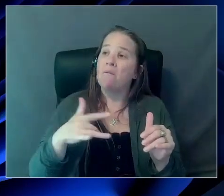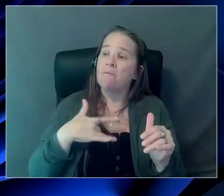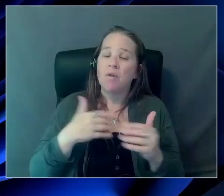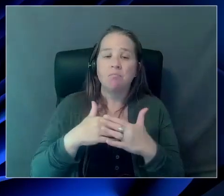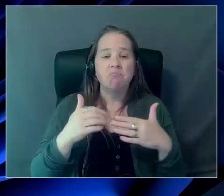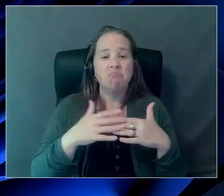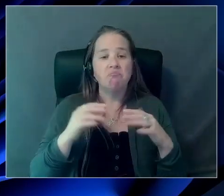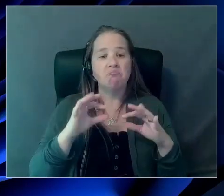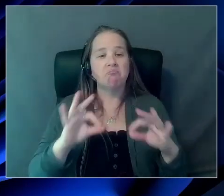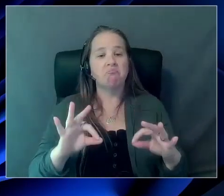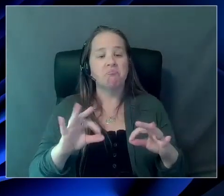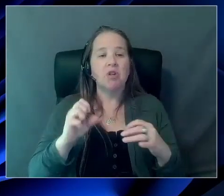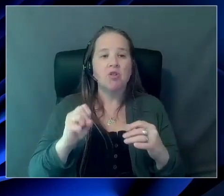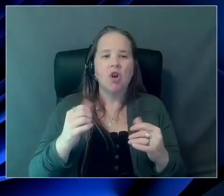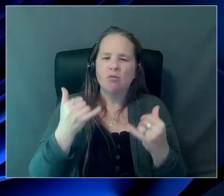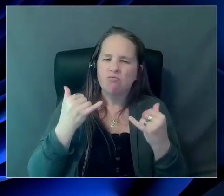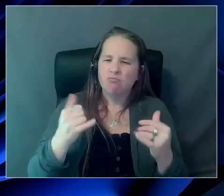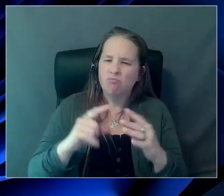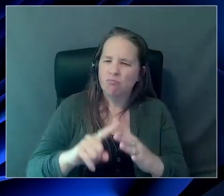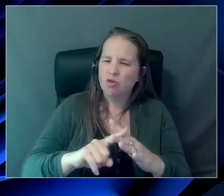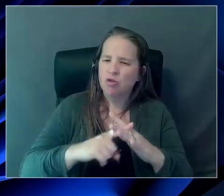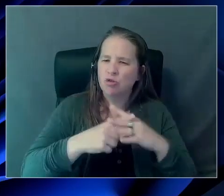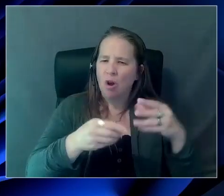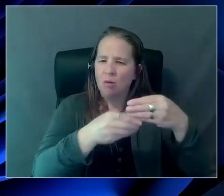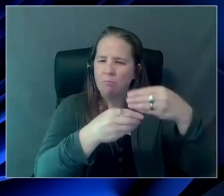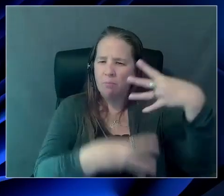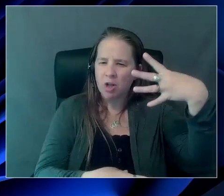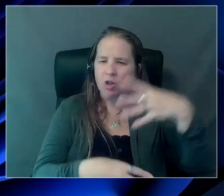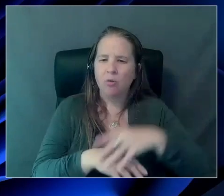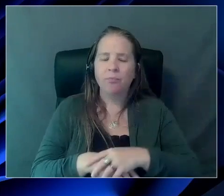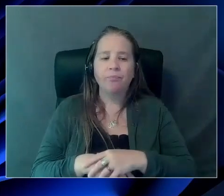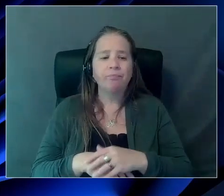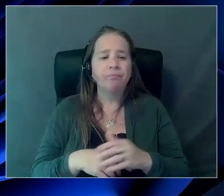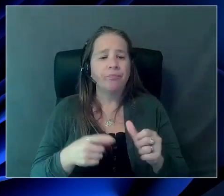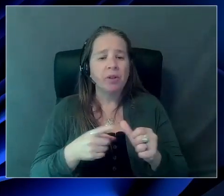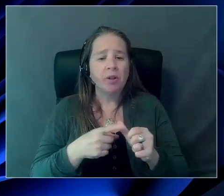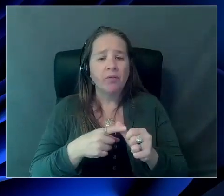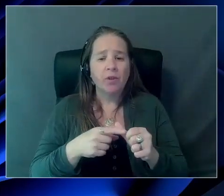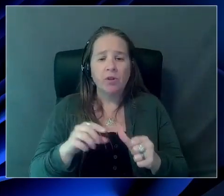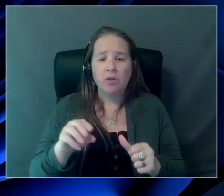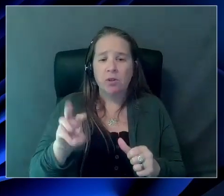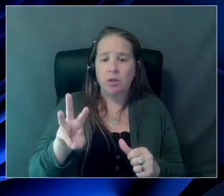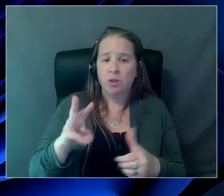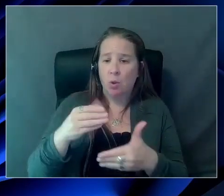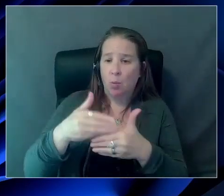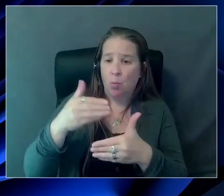so let's get into Start menu. So I'm going to press Windows local key.